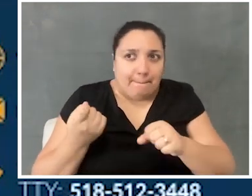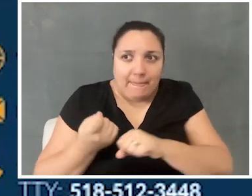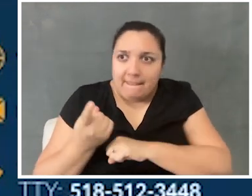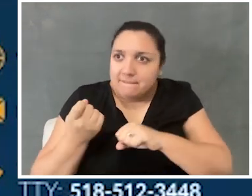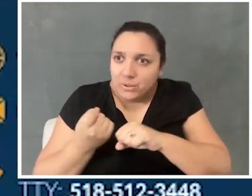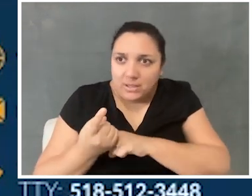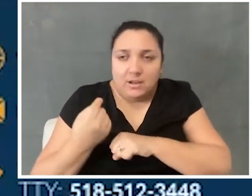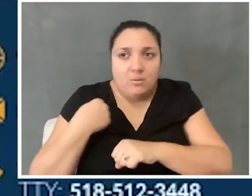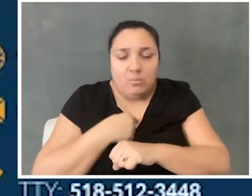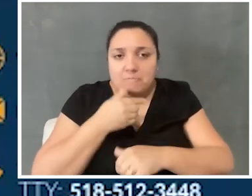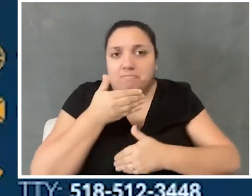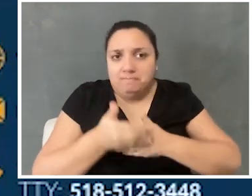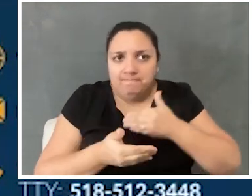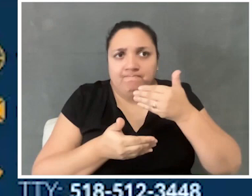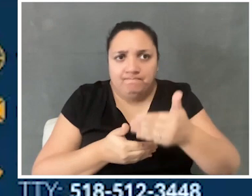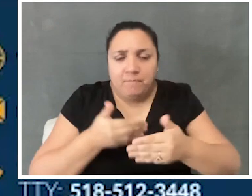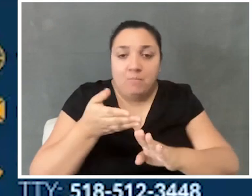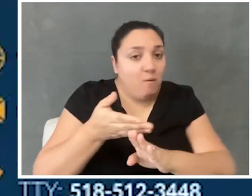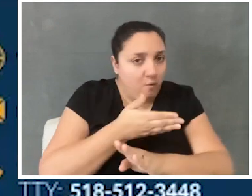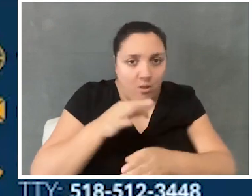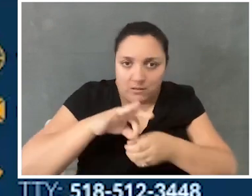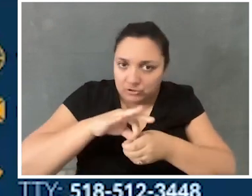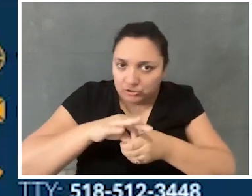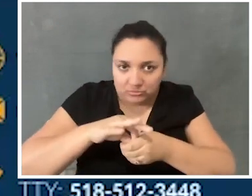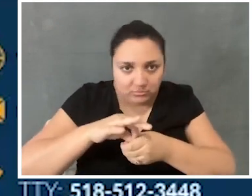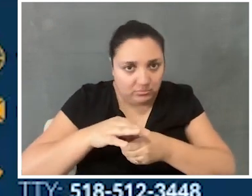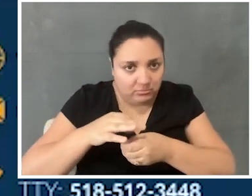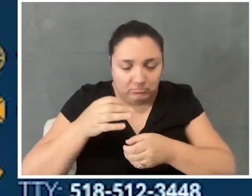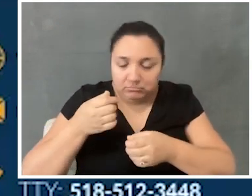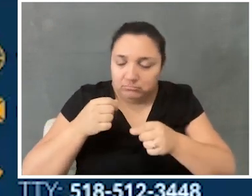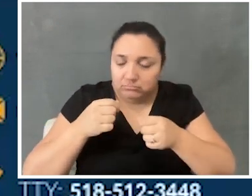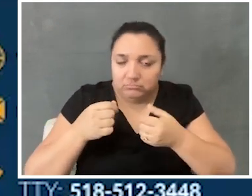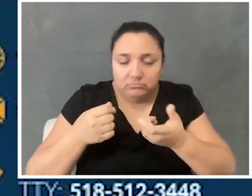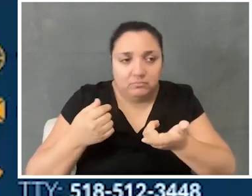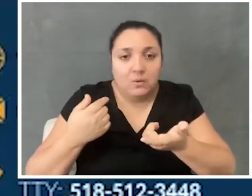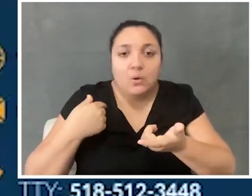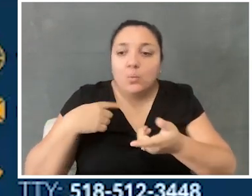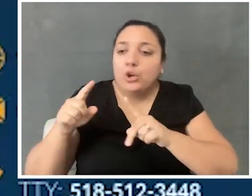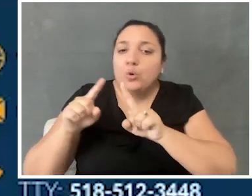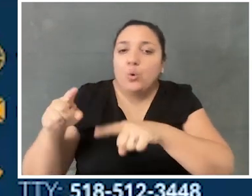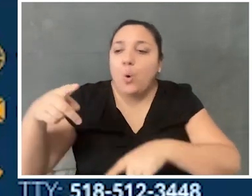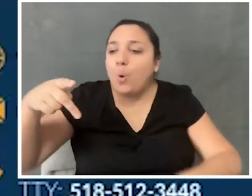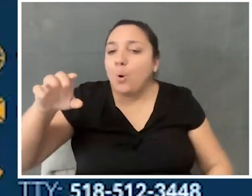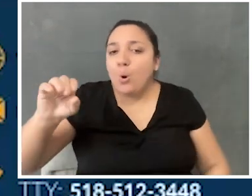we go through the process, prior to elections of poll site surveys